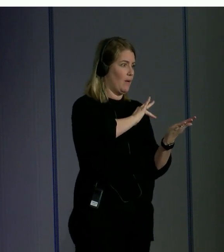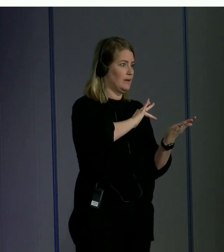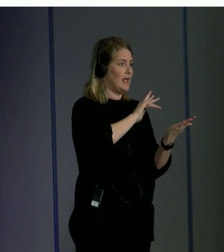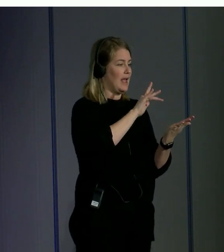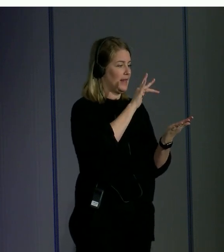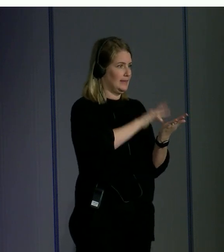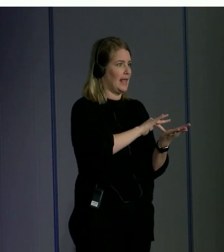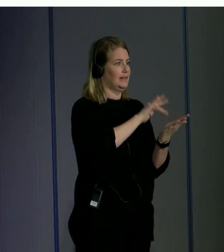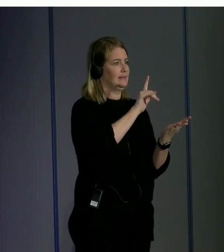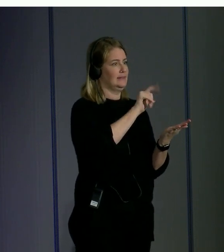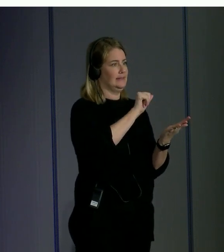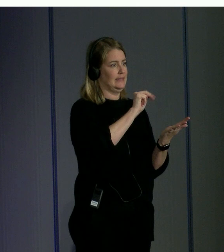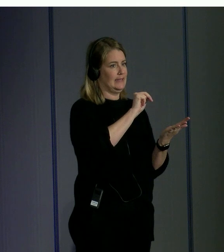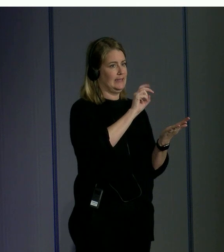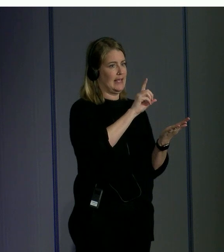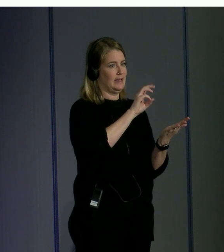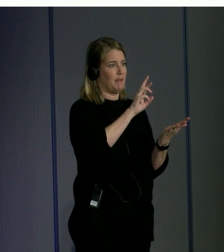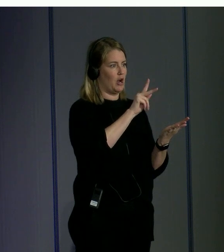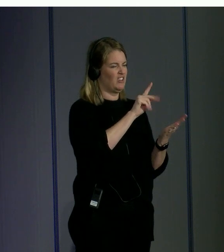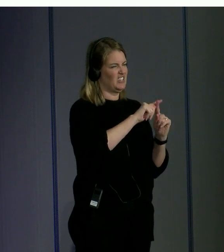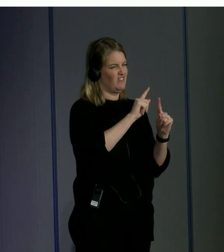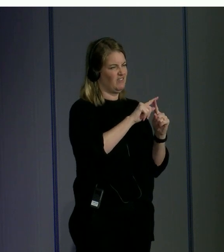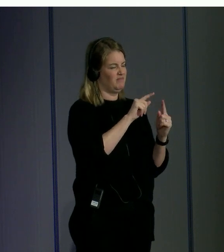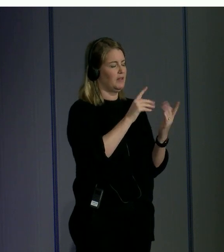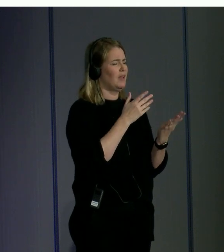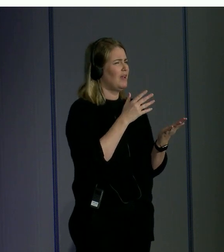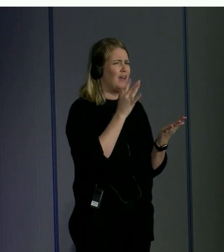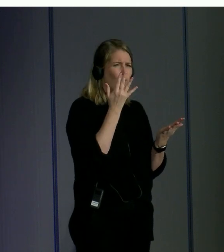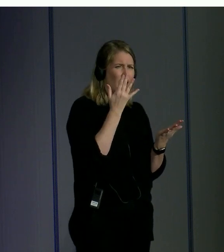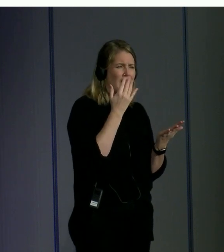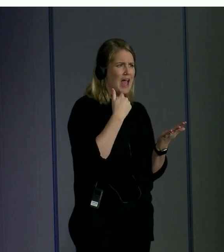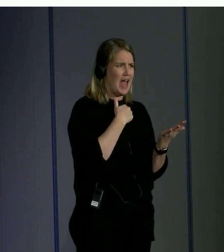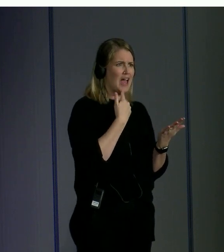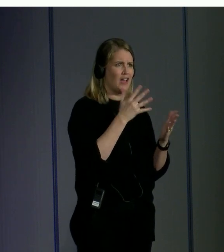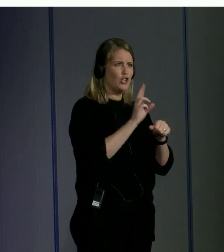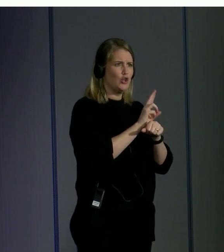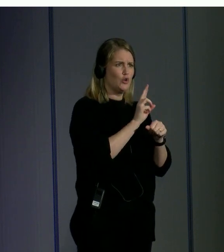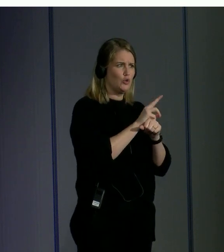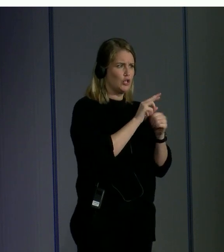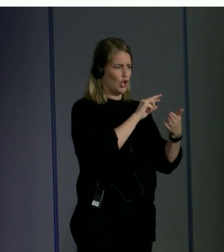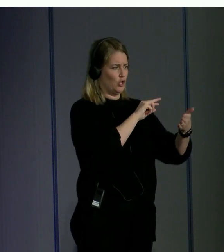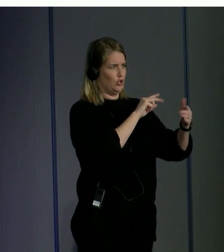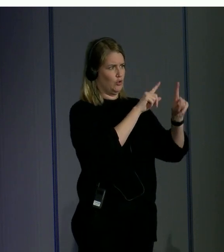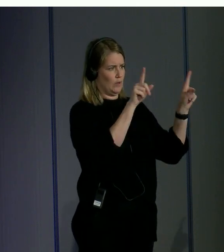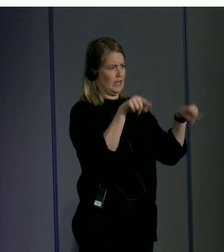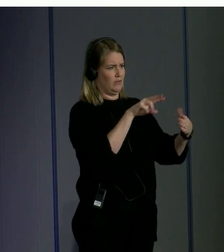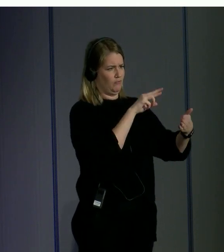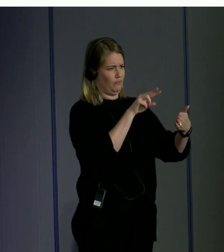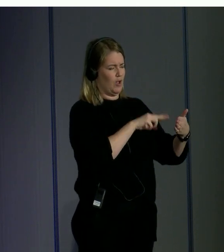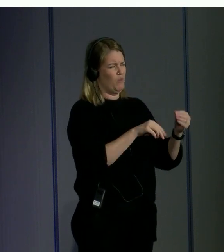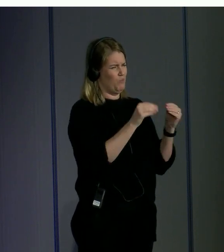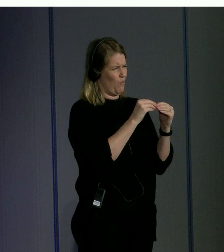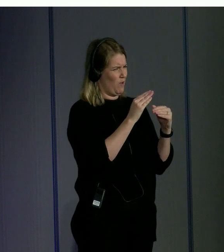And landmark. And you might think, wait, I've used a screen reader before. There's more roles than that.